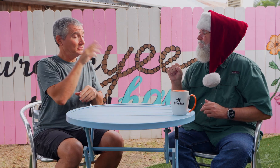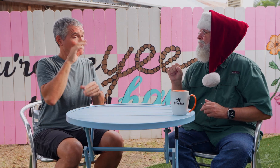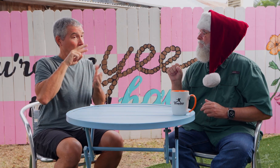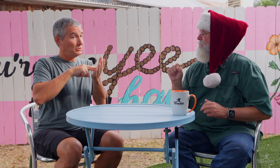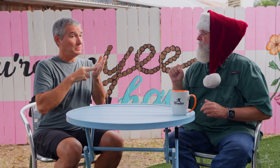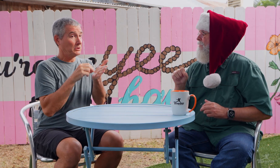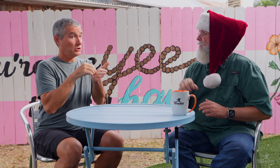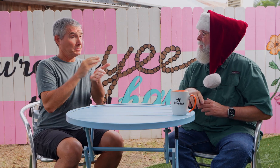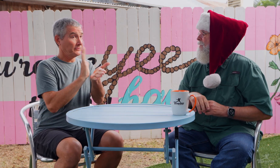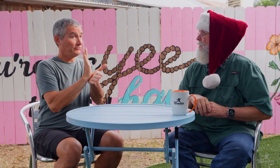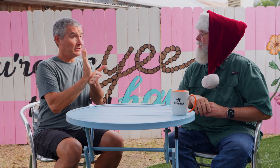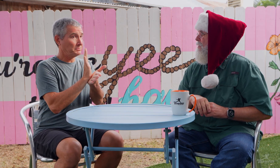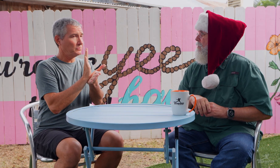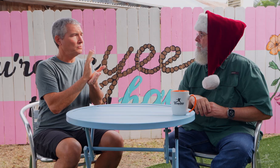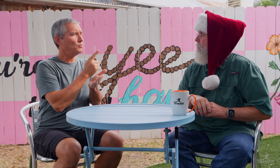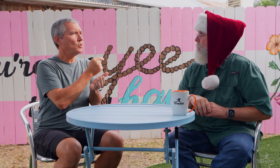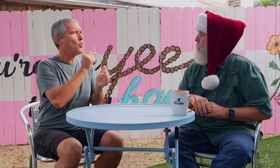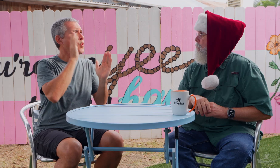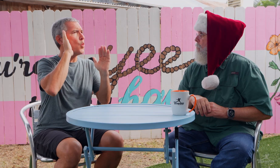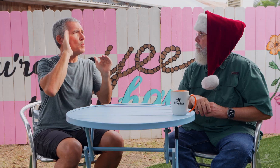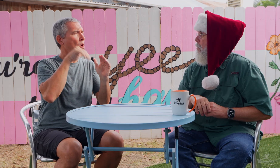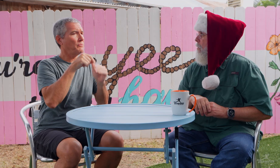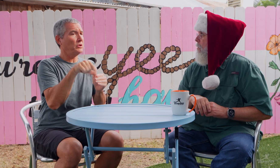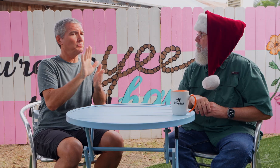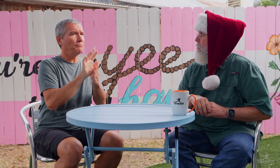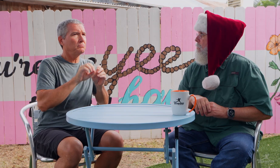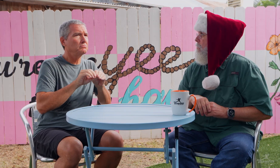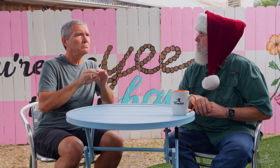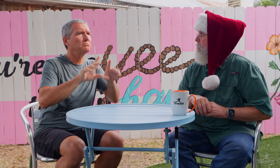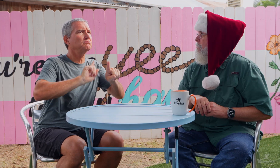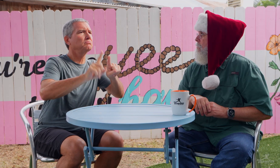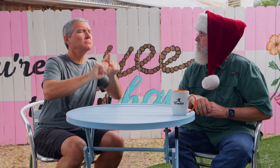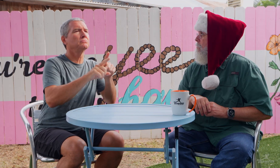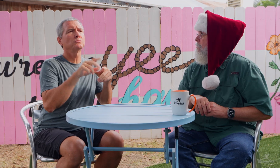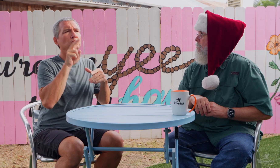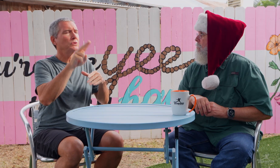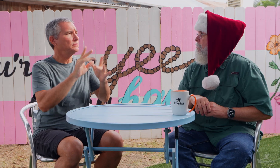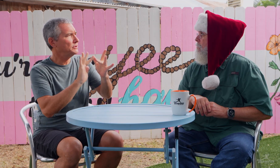what do you hope to see come out of the documentary film when it is released?